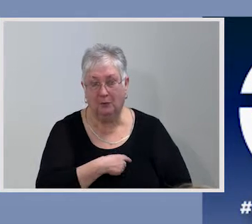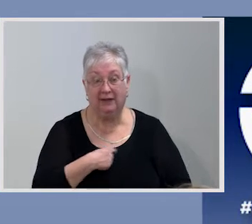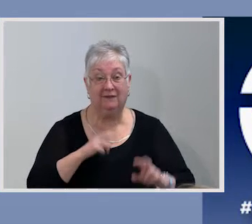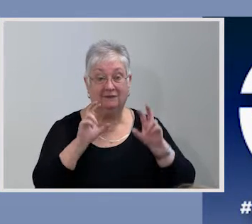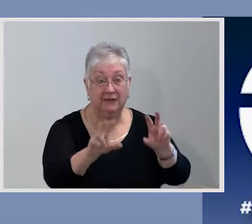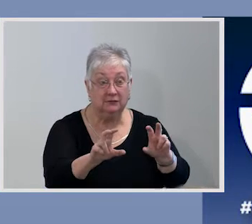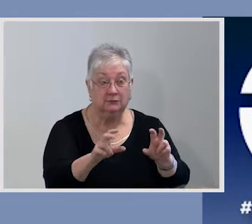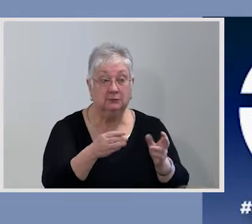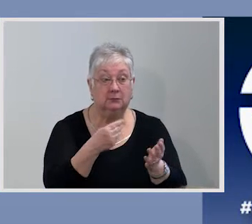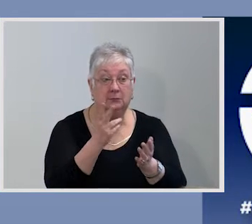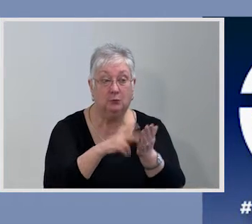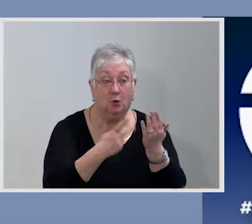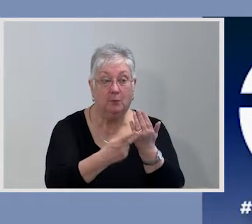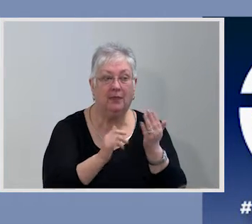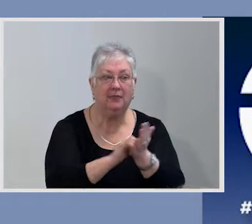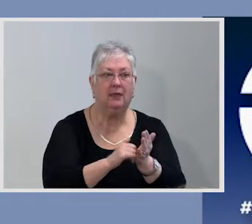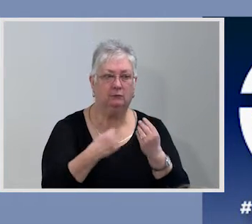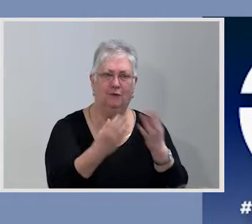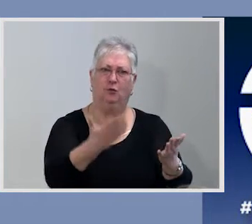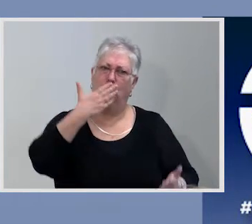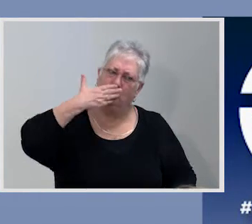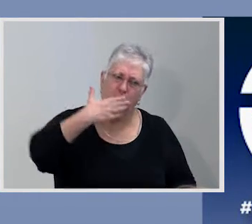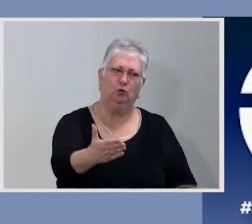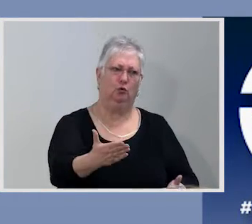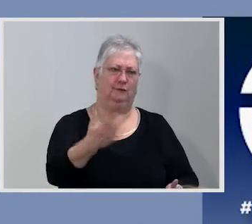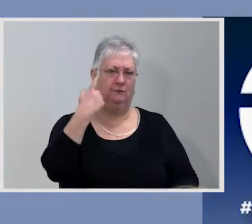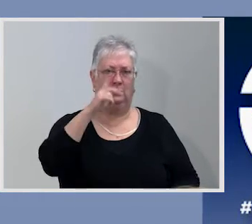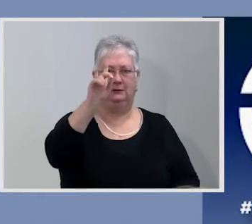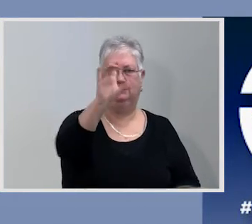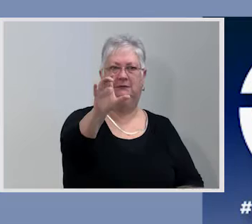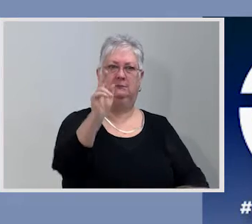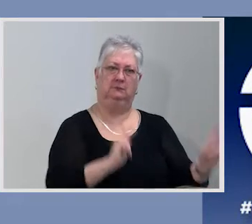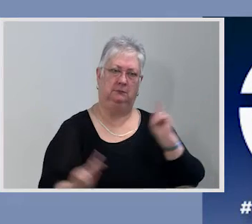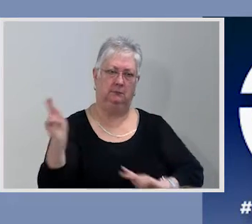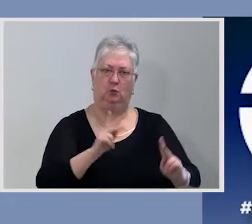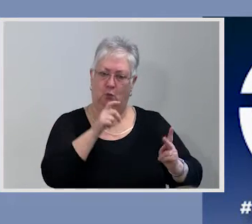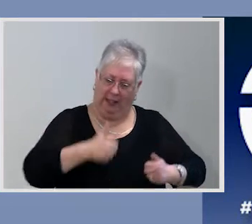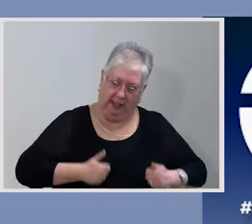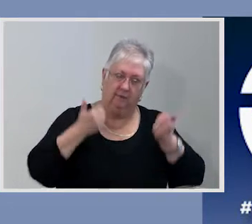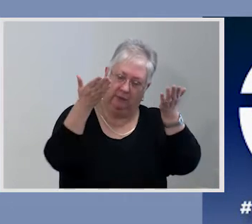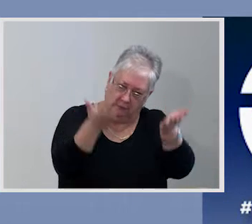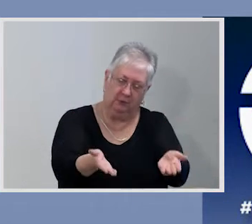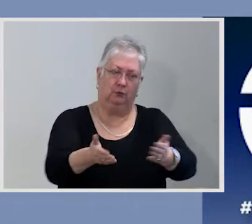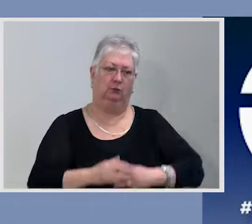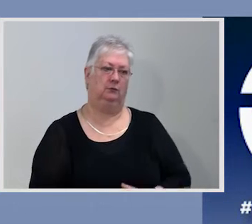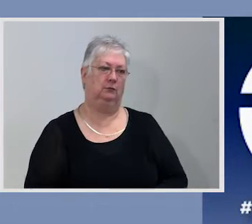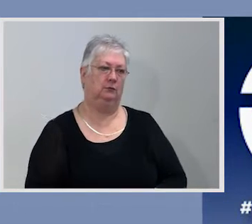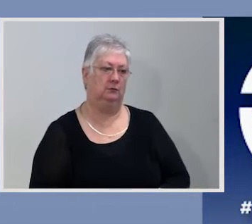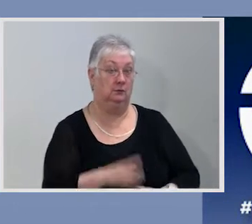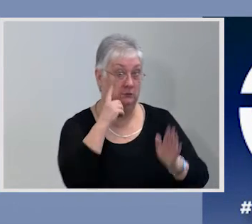EXAMPLES OF WHAT WE HAVE DONE IN THE LAST YEAR. THIS IS UNDER THE BANNER OF GOOD GOVERNMENT.